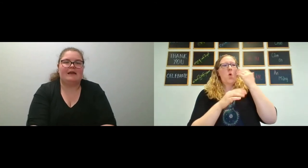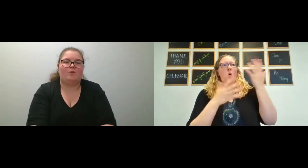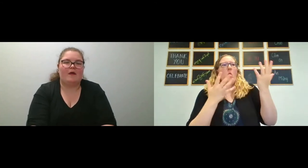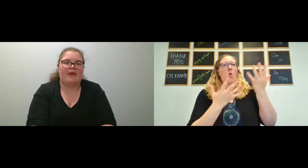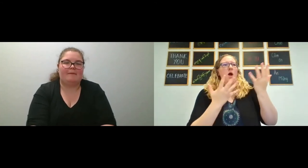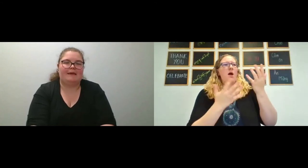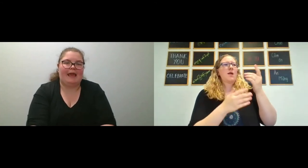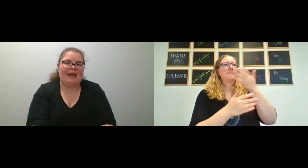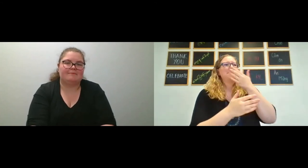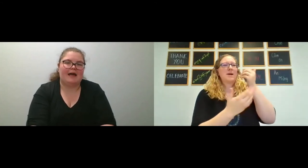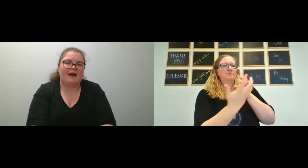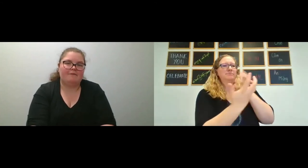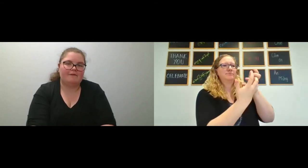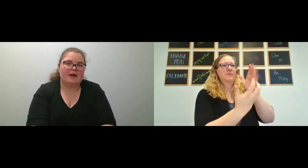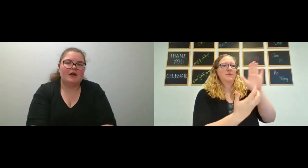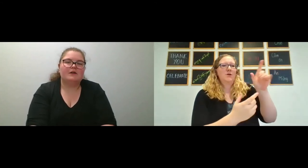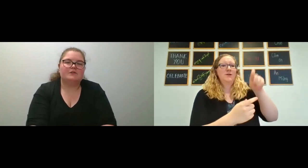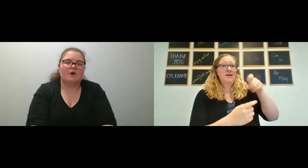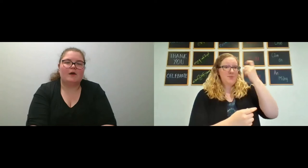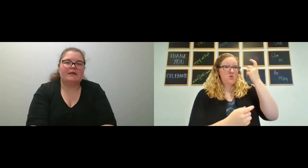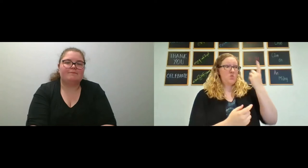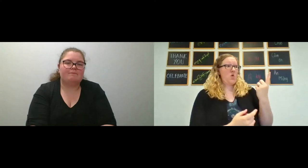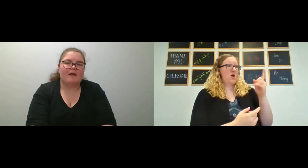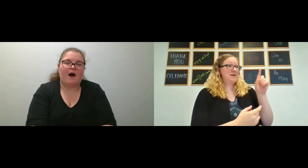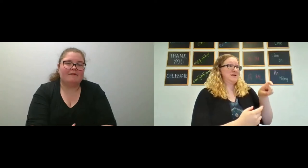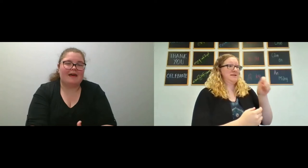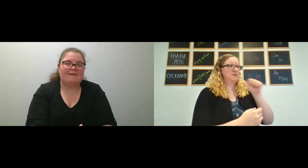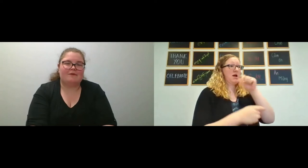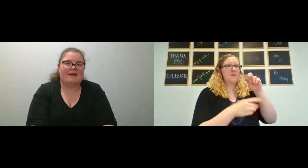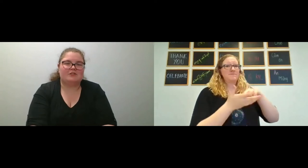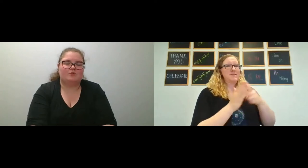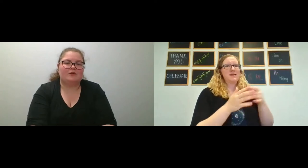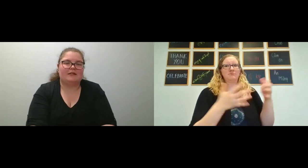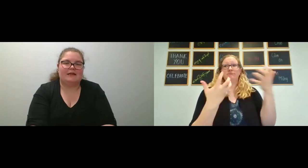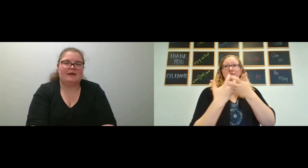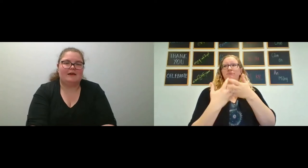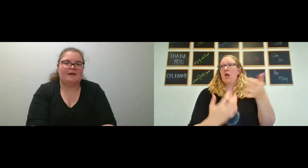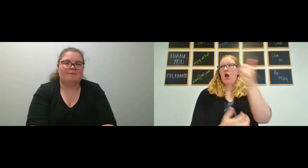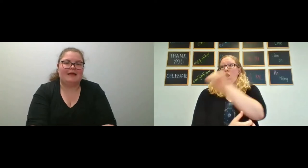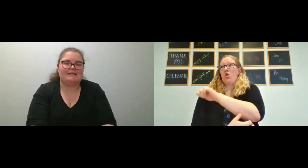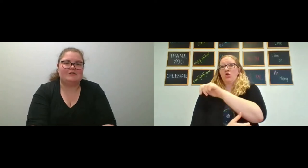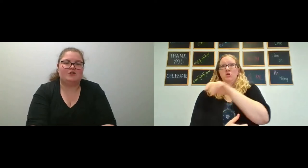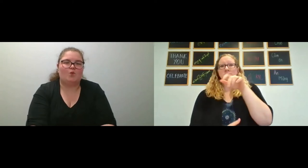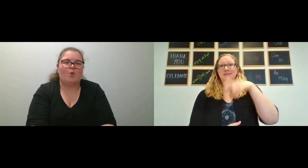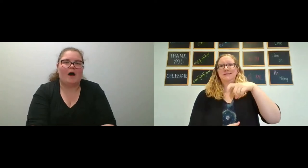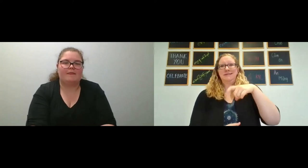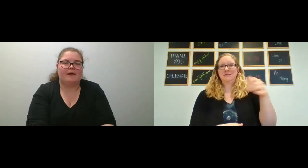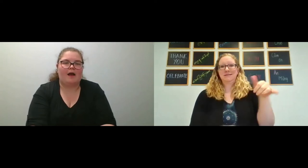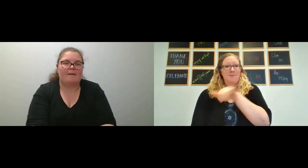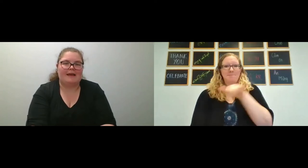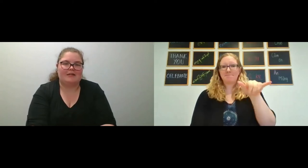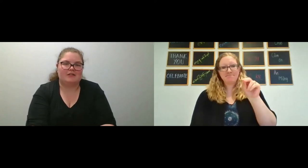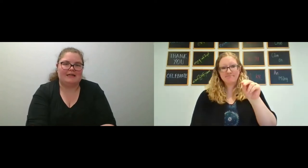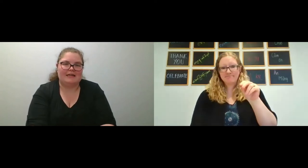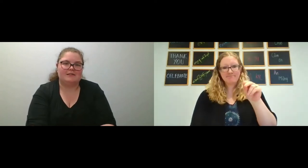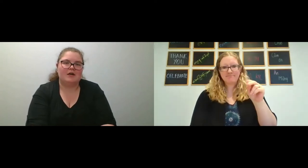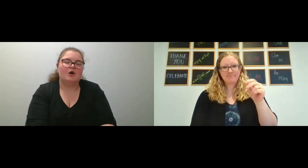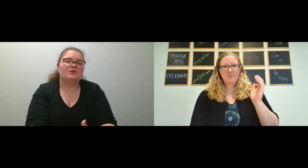and when they became deaf. So it's all of that information really plays into what the accommodation needs.